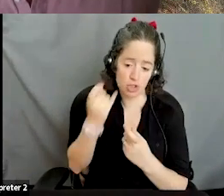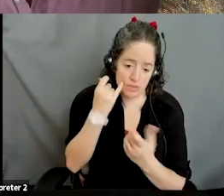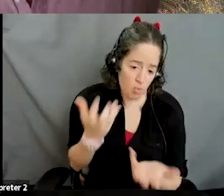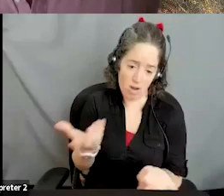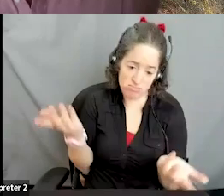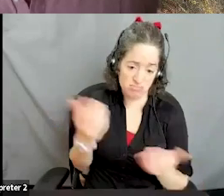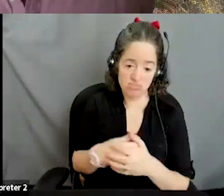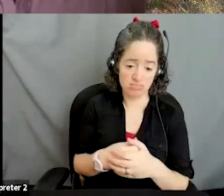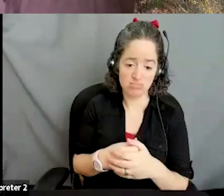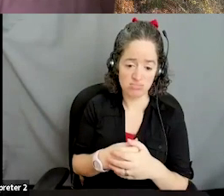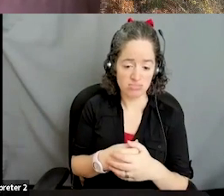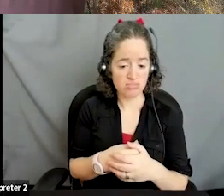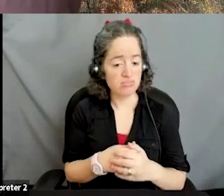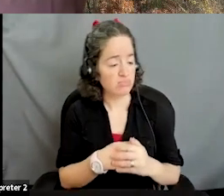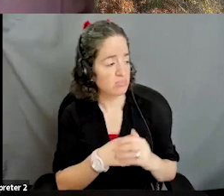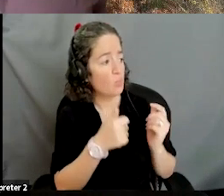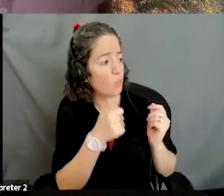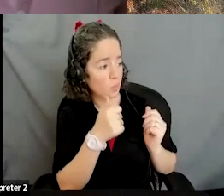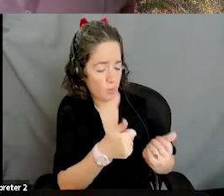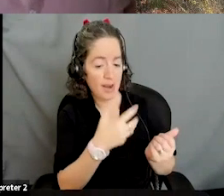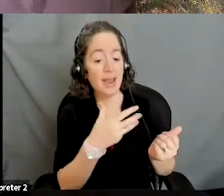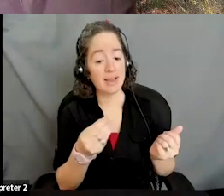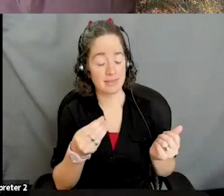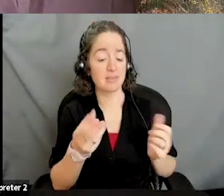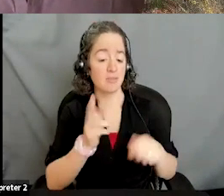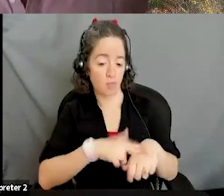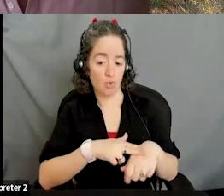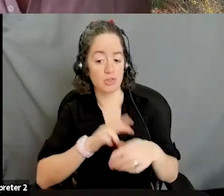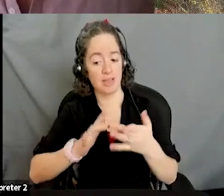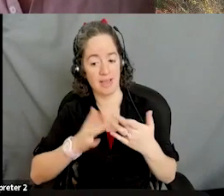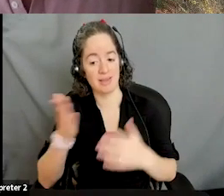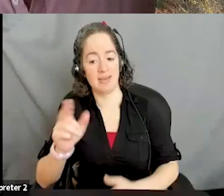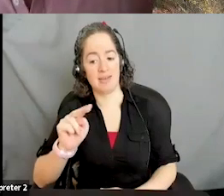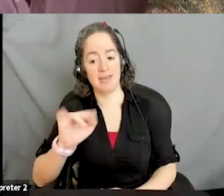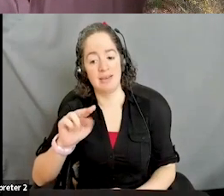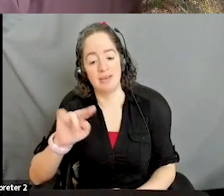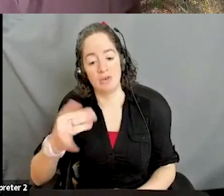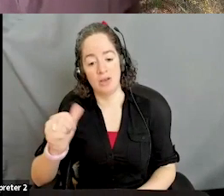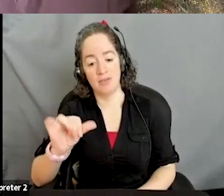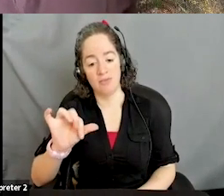Great. Of course, Ninja Forms' website, if you want to check out the plug-in, is ninjaforms.com.